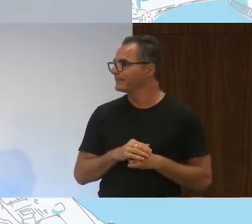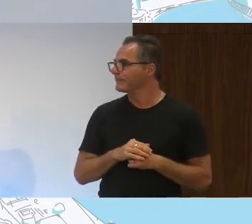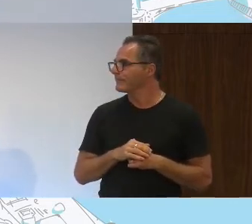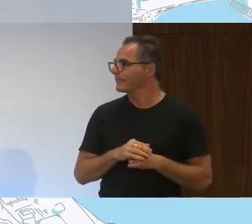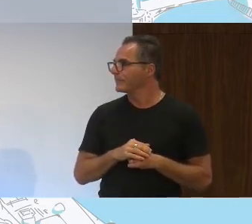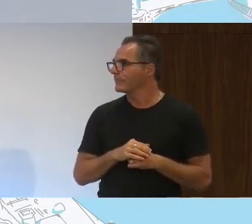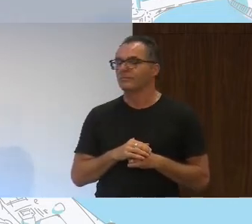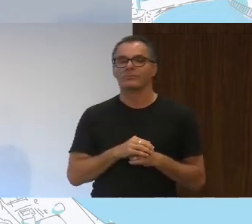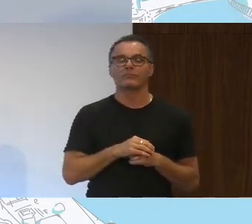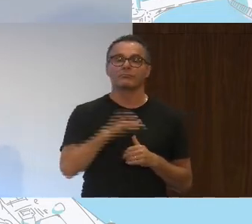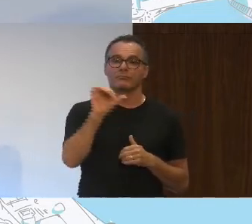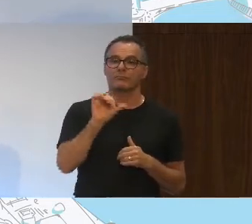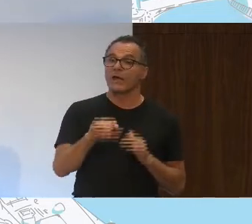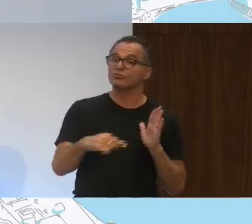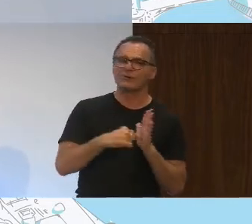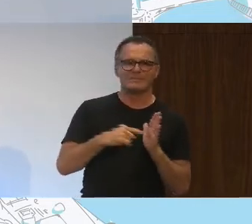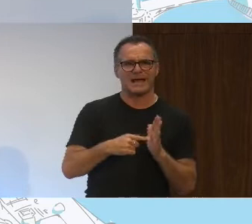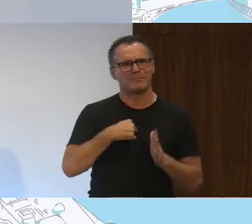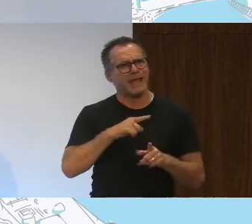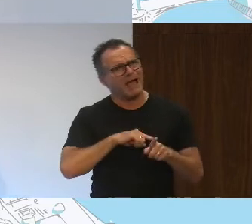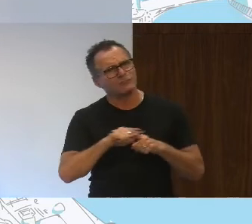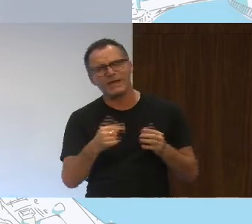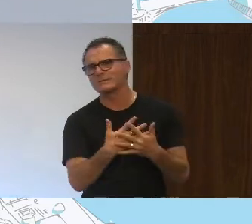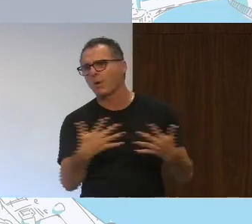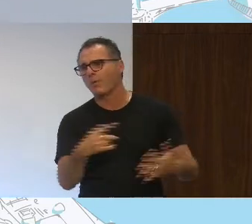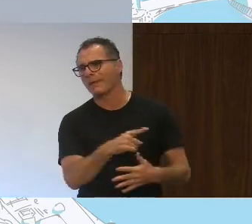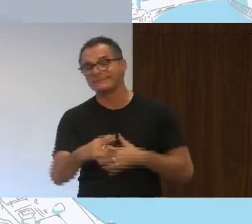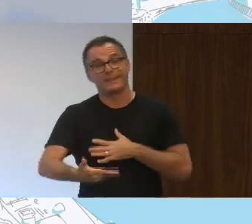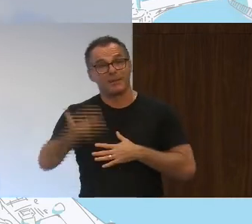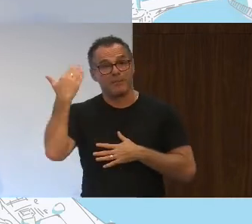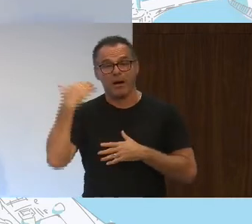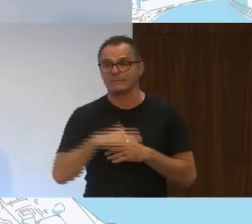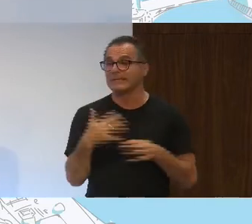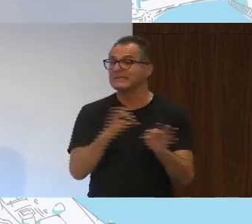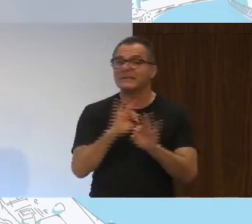related question So I've tried a lot, if not all of the triptans in the past, but none of them have worked.